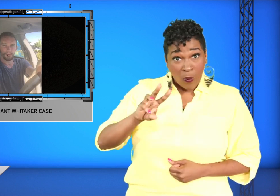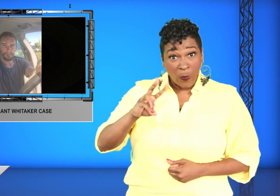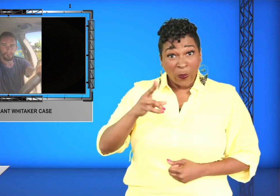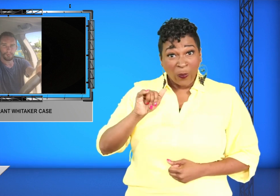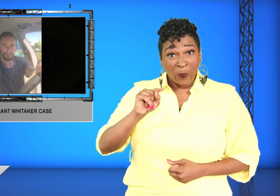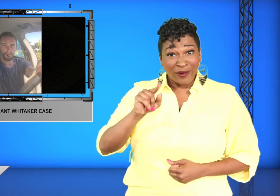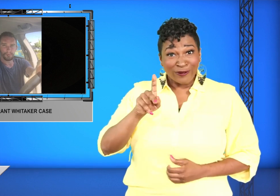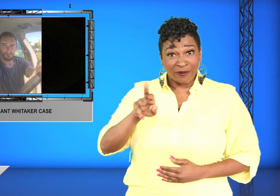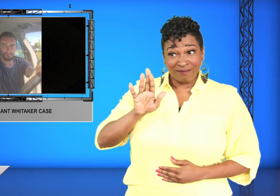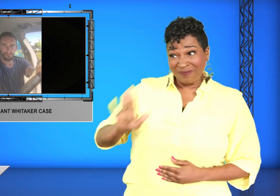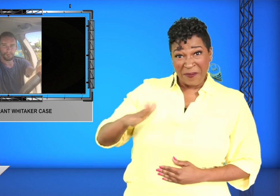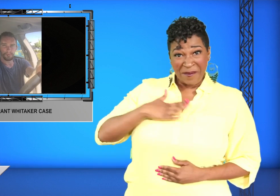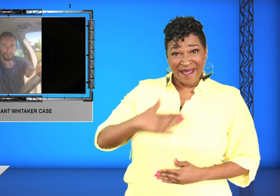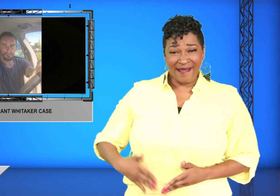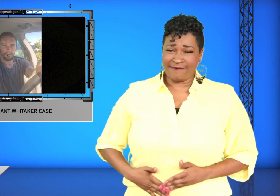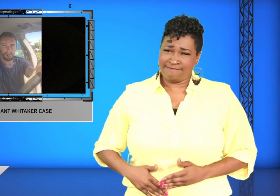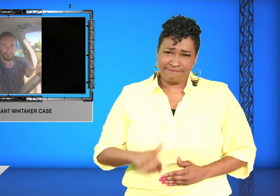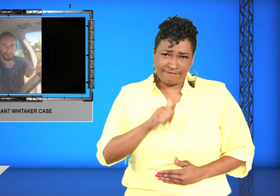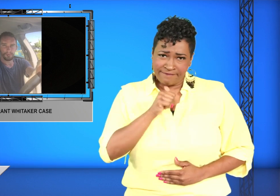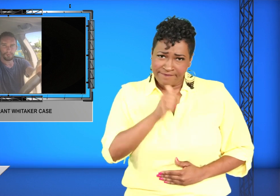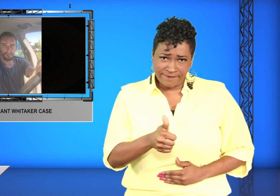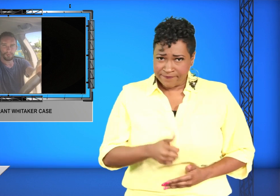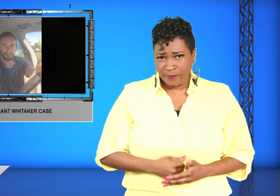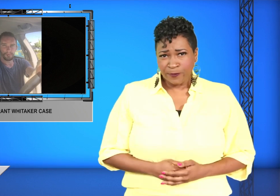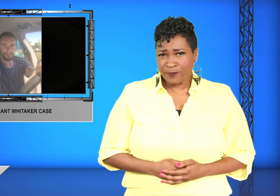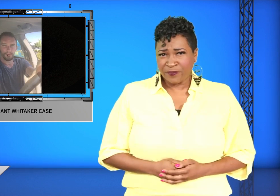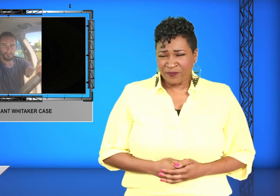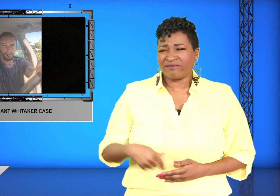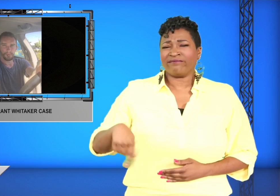the body was not Whitaker's.